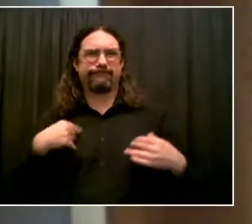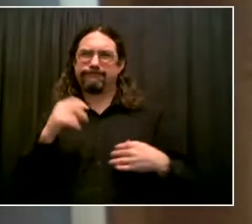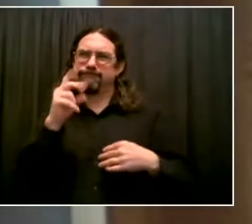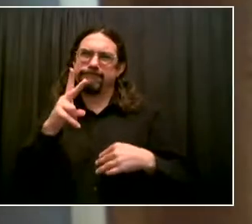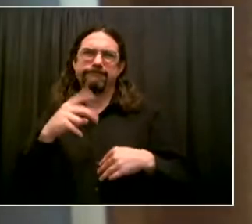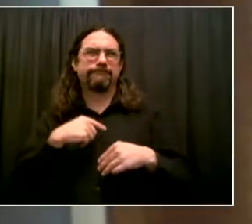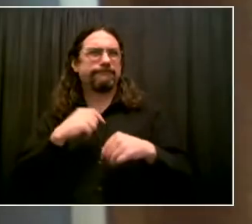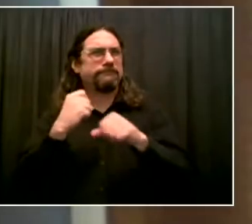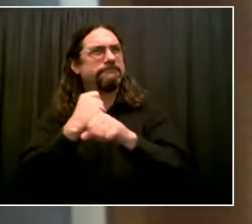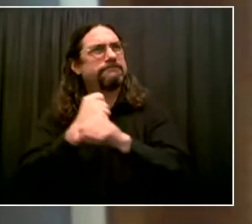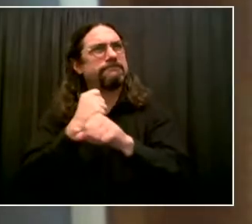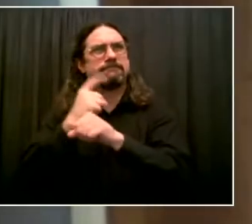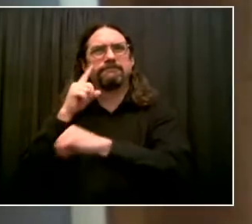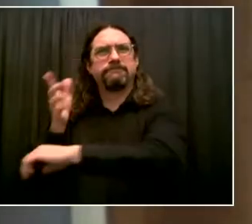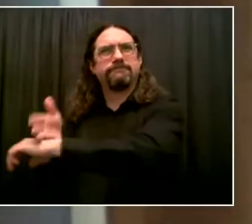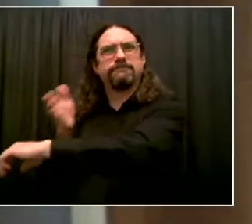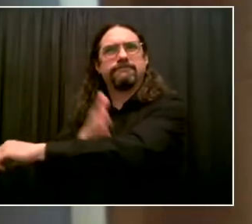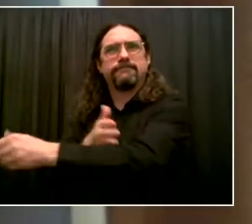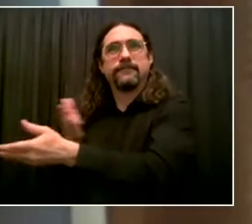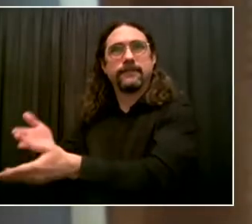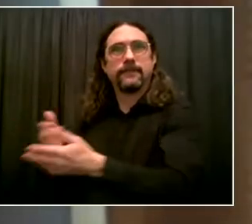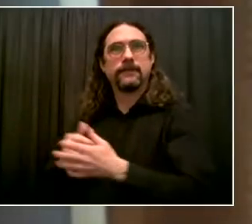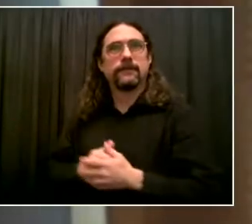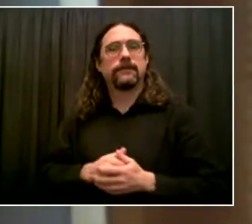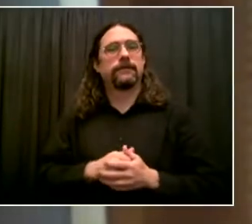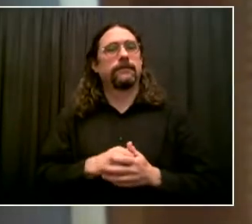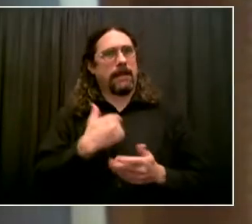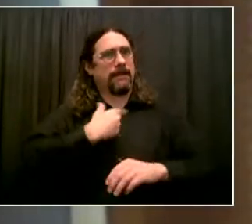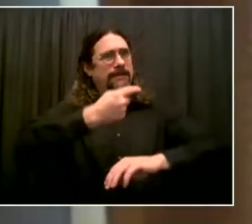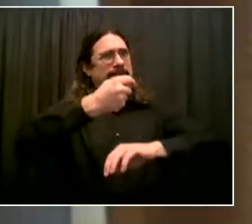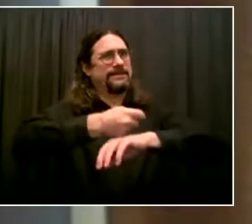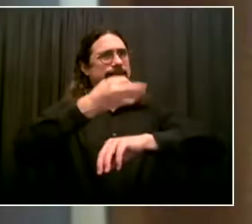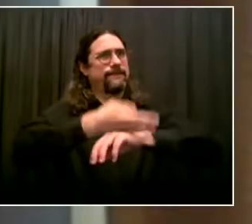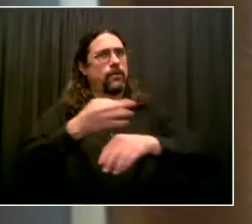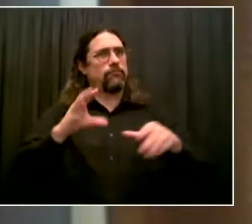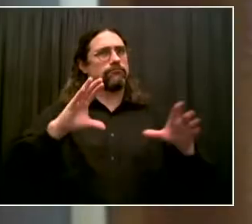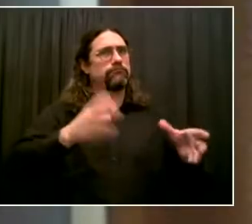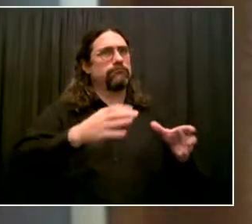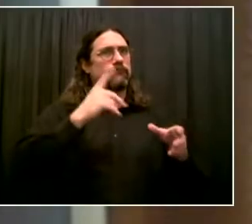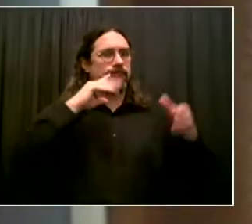RECOGNIZE MYOL CLEAGUES AND